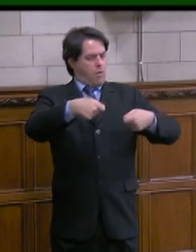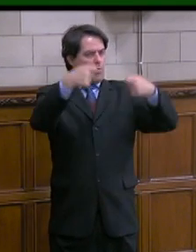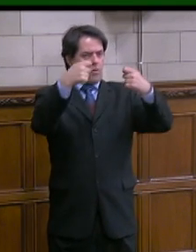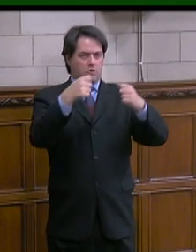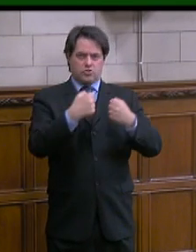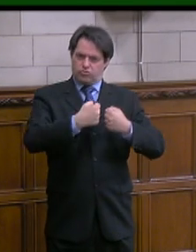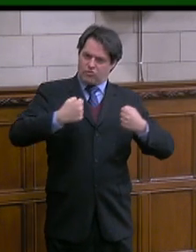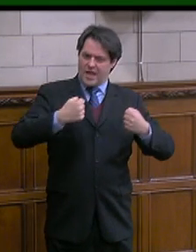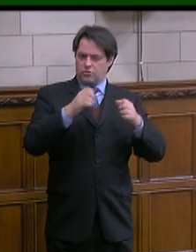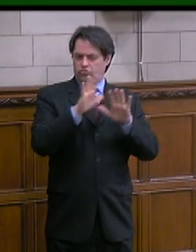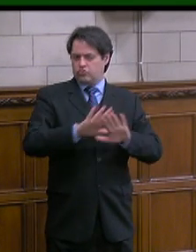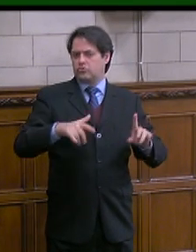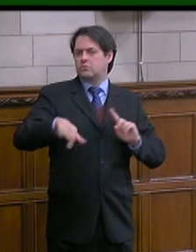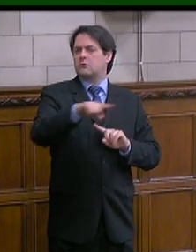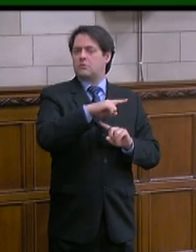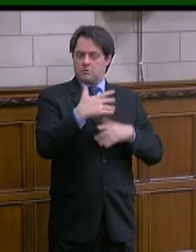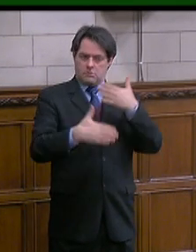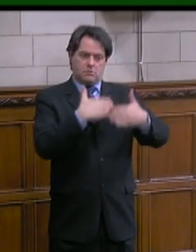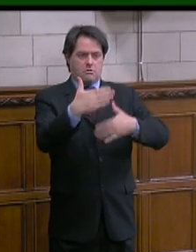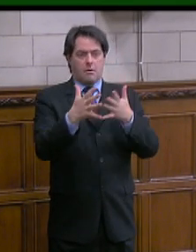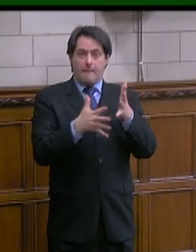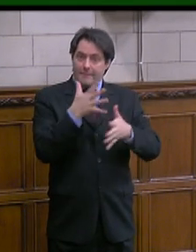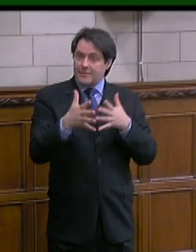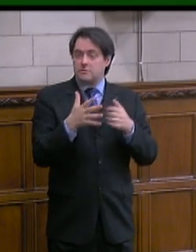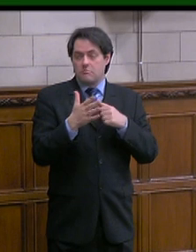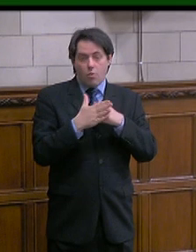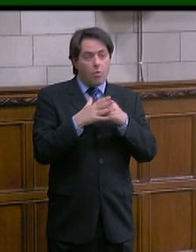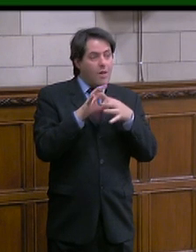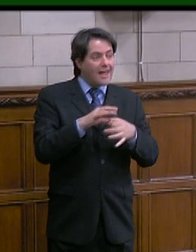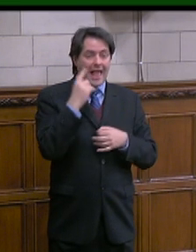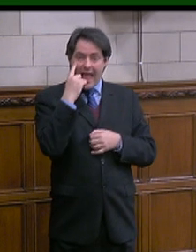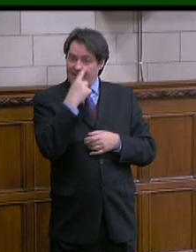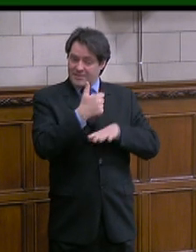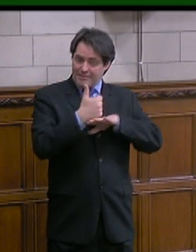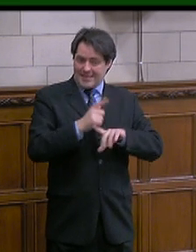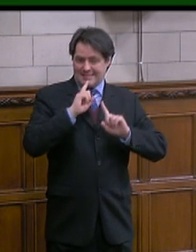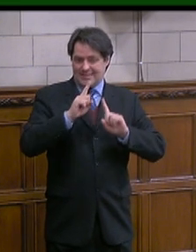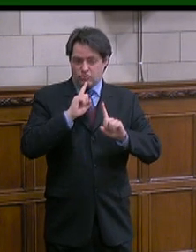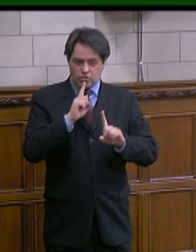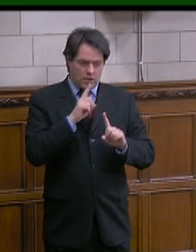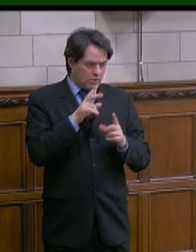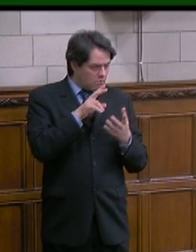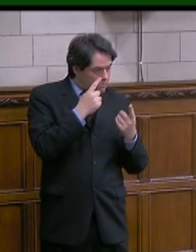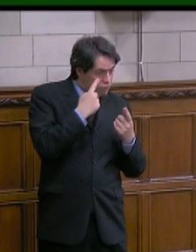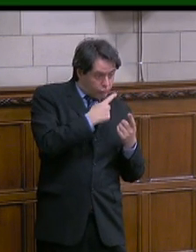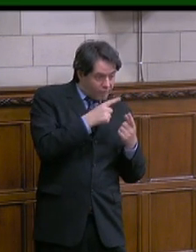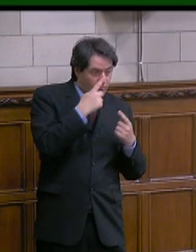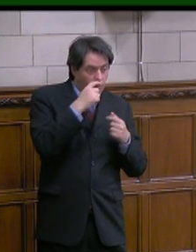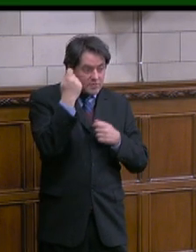including by encouraging the greater use of evidence-based teaching methods to raise standards and cut unnecessary workload.